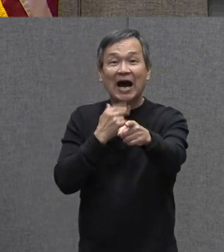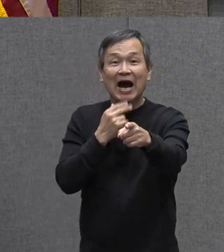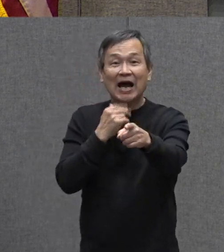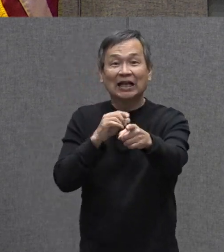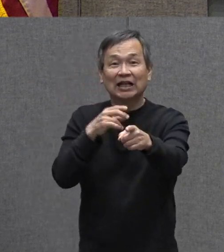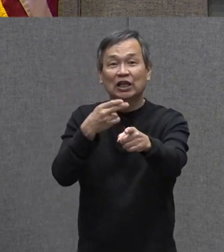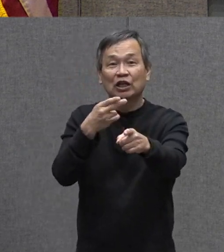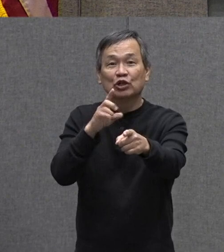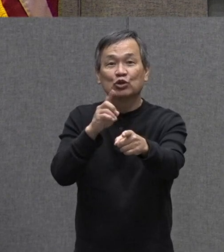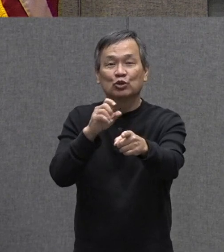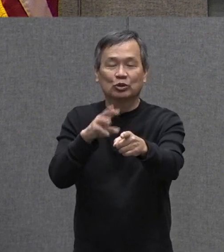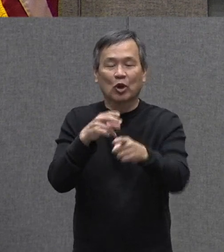Good.